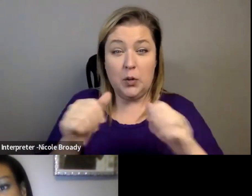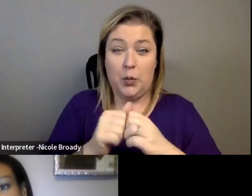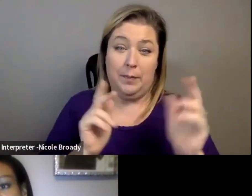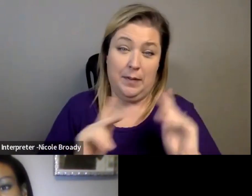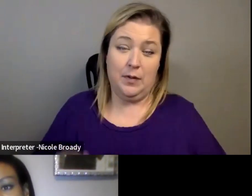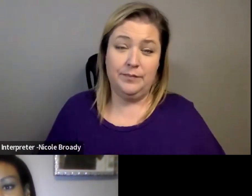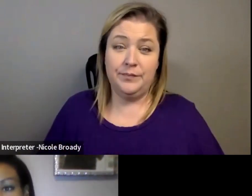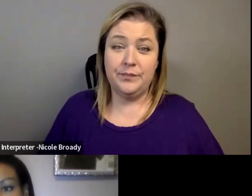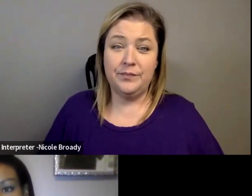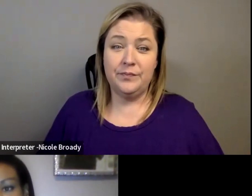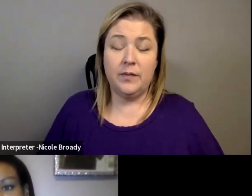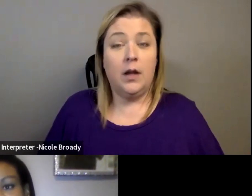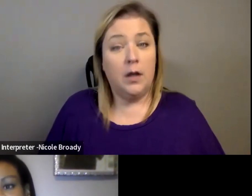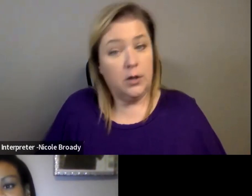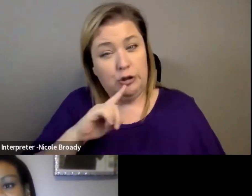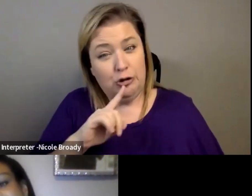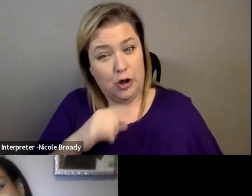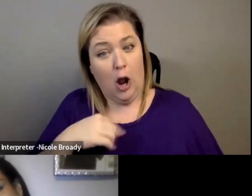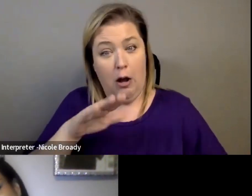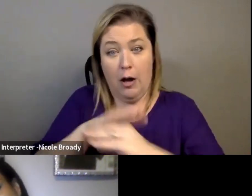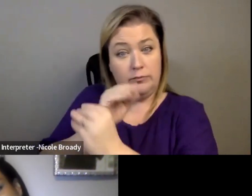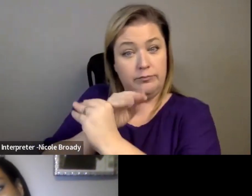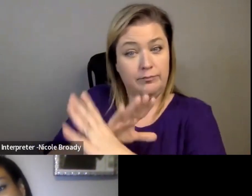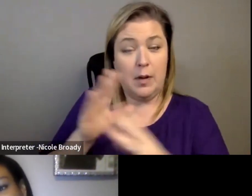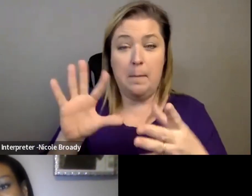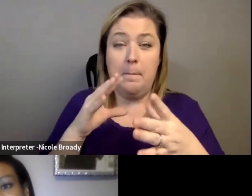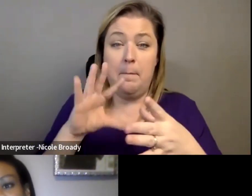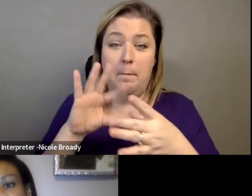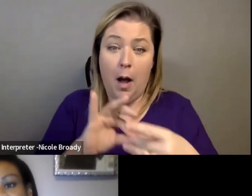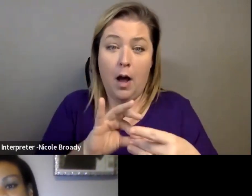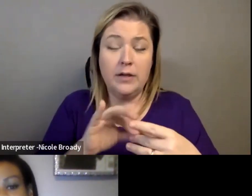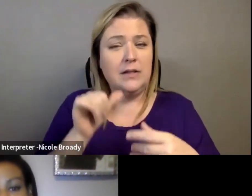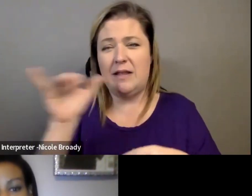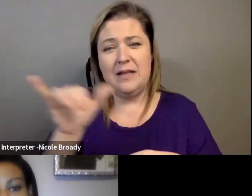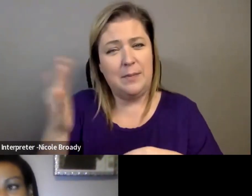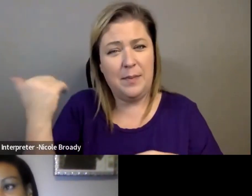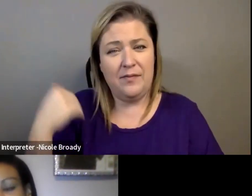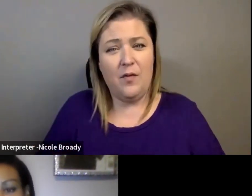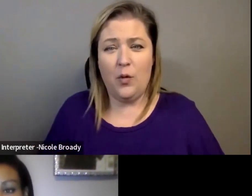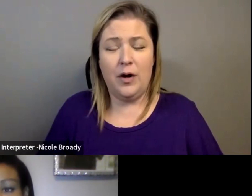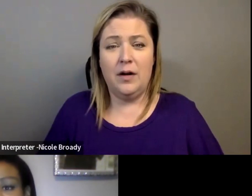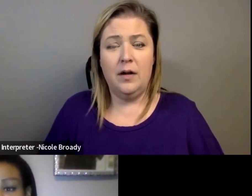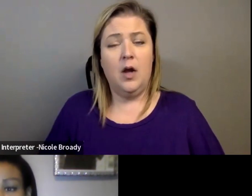though we are having that bond virtually, is not the same. You know, we were so used to having activities, especially now